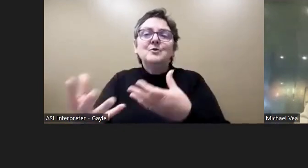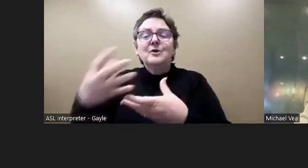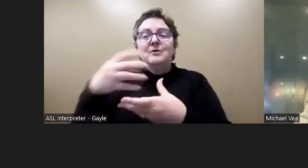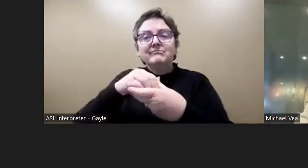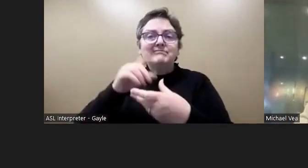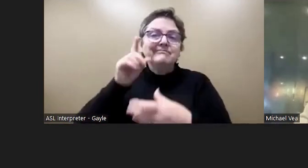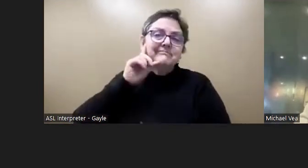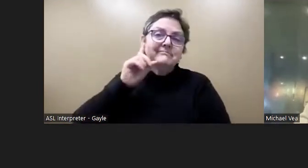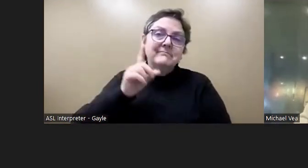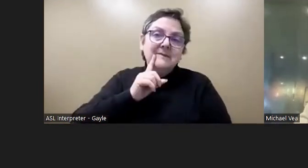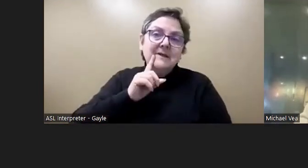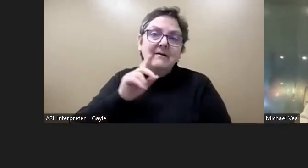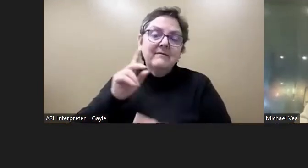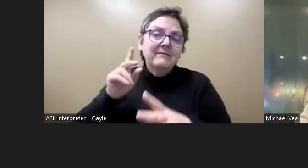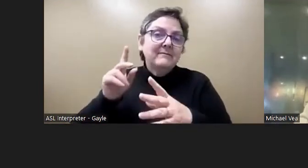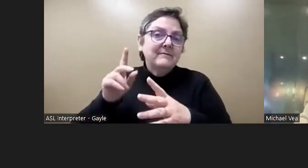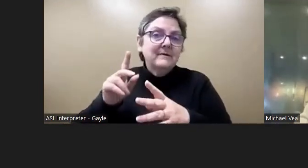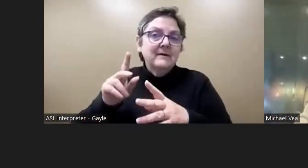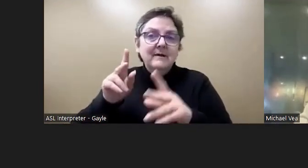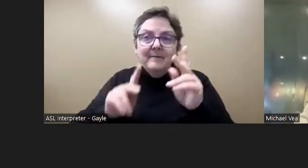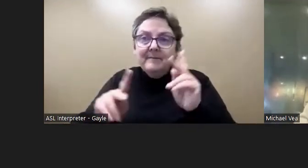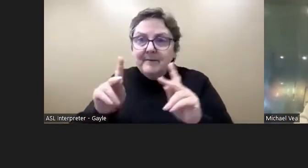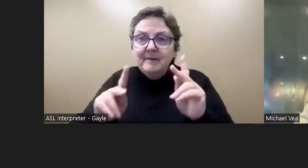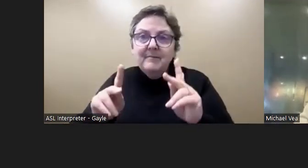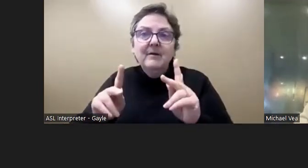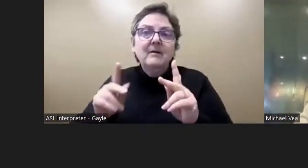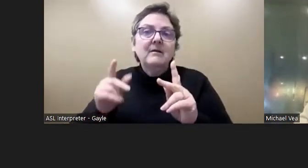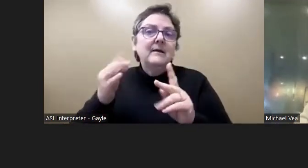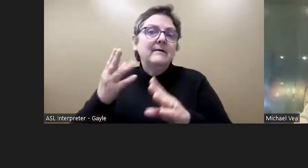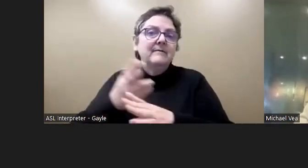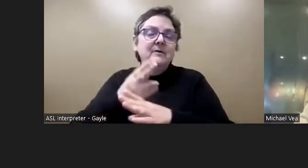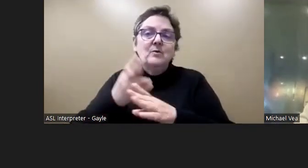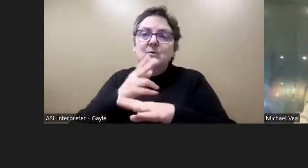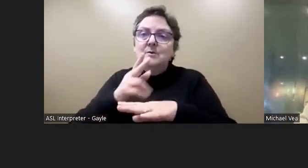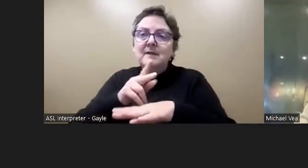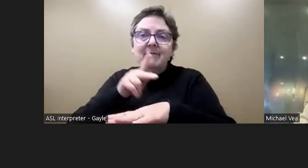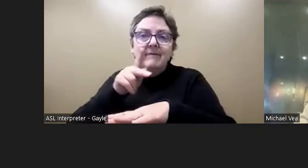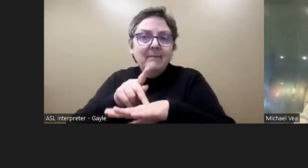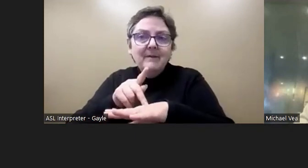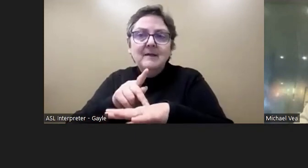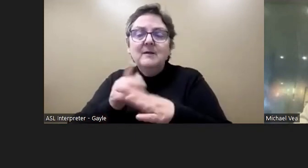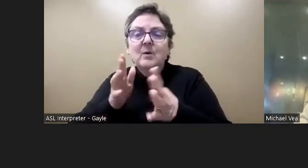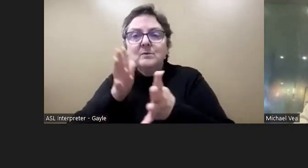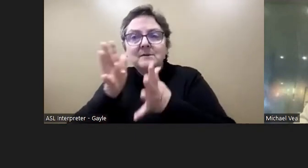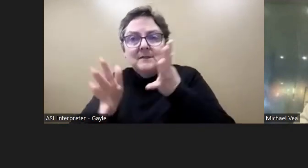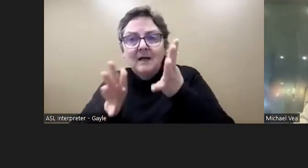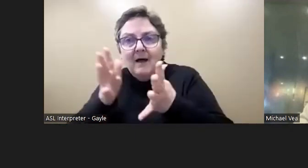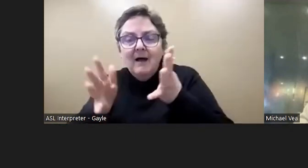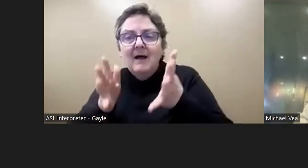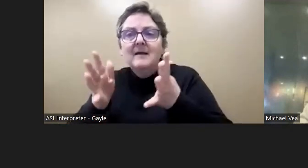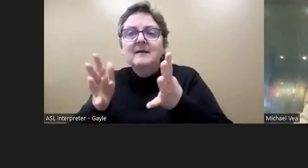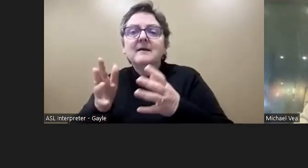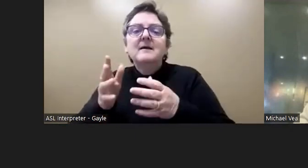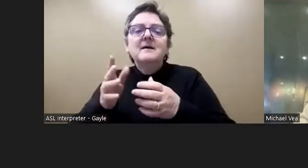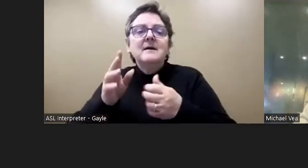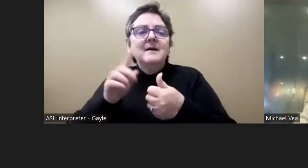If we're using Filipino sign language or coming up with books for them,